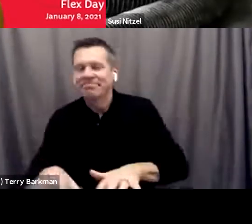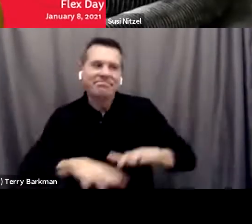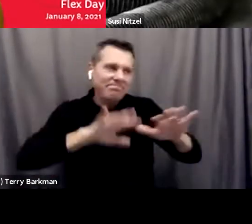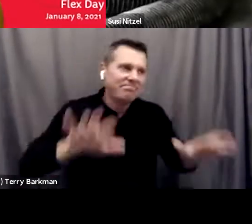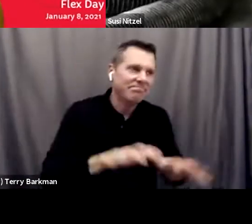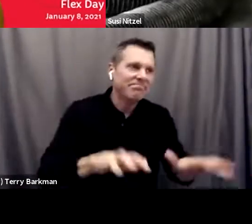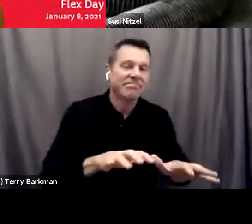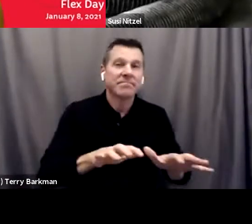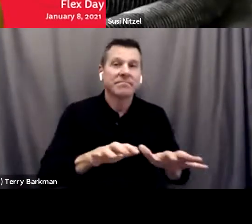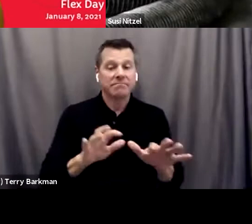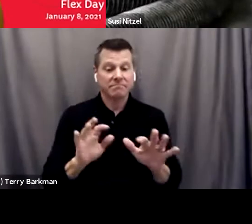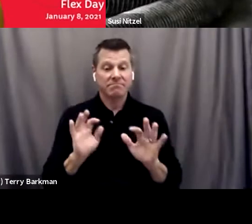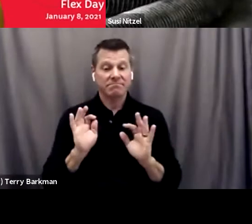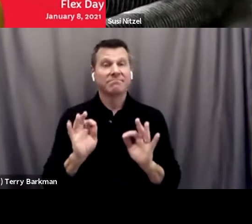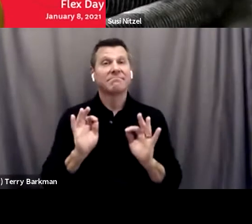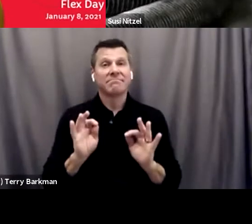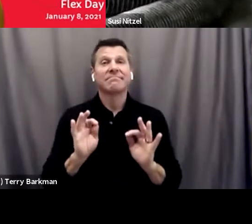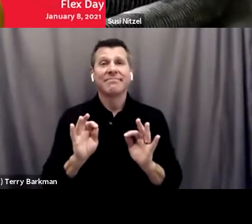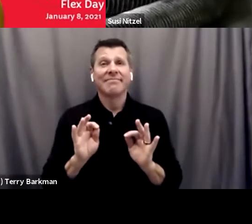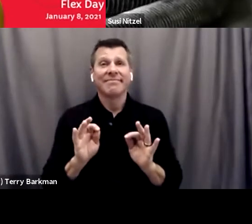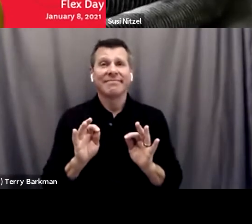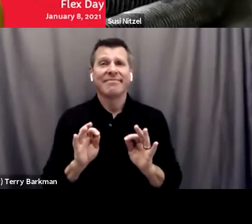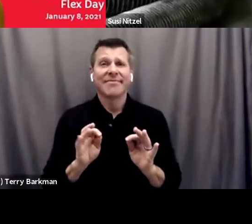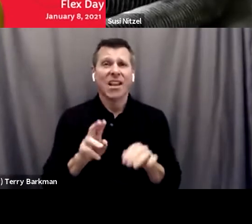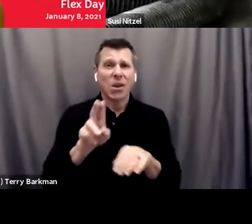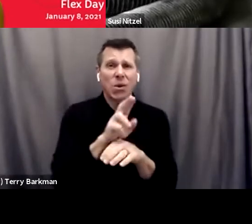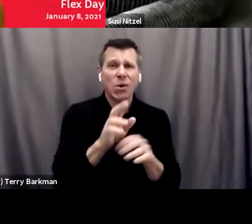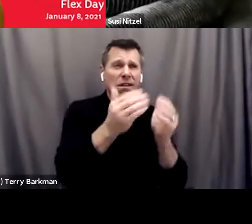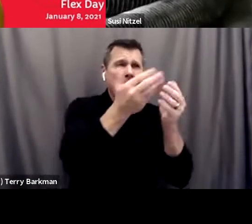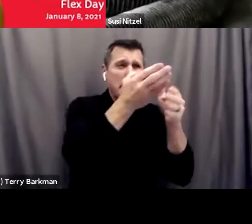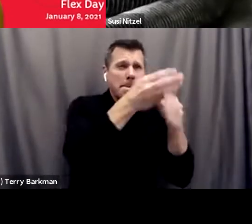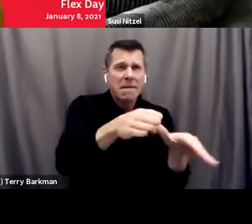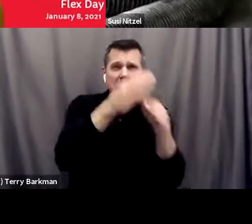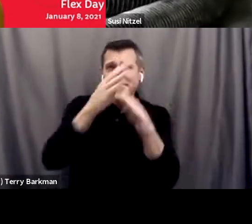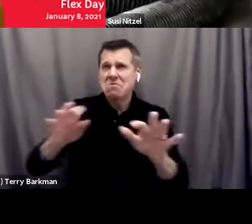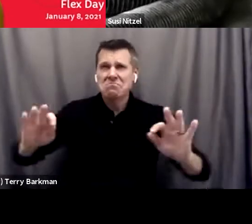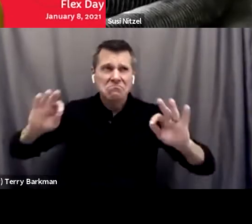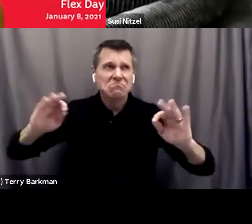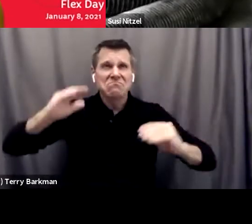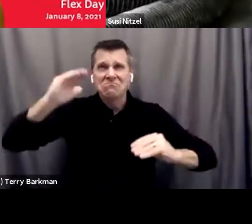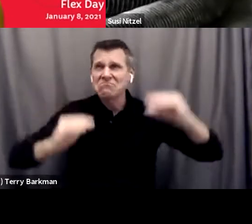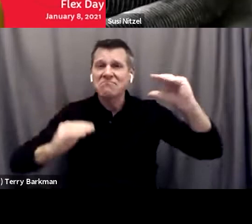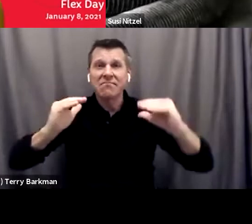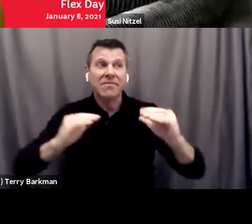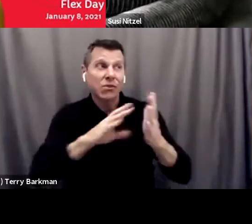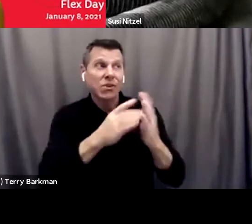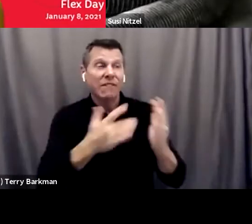available. We just need to utilize it in a way that students feel comfortable coming to us. Absolutely. Nick,